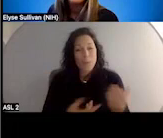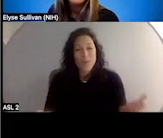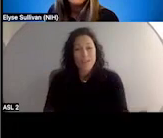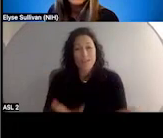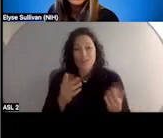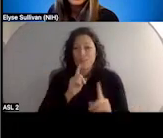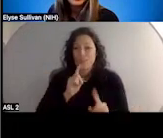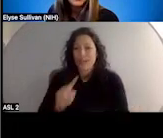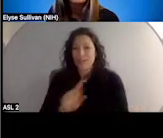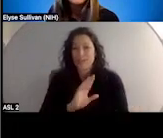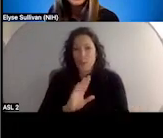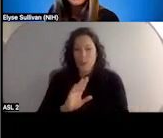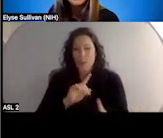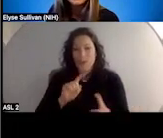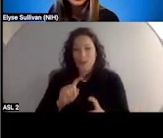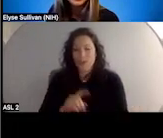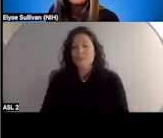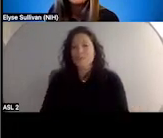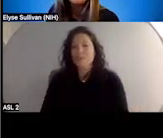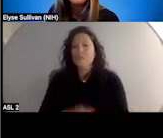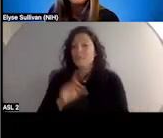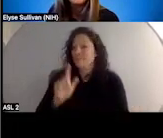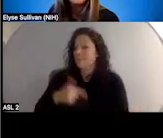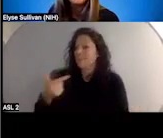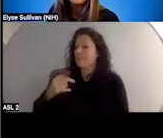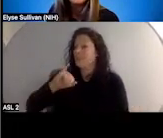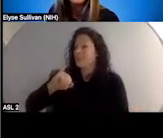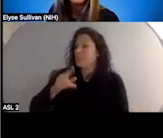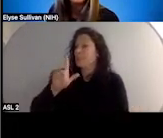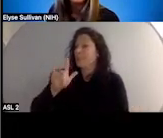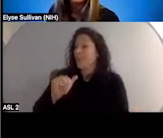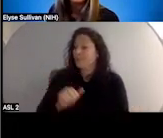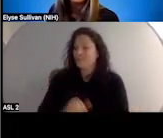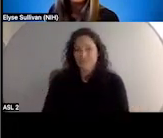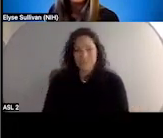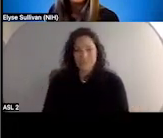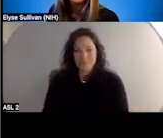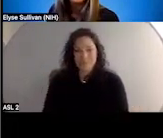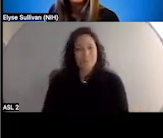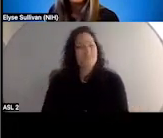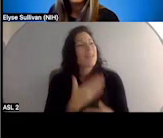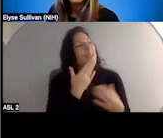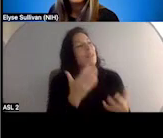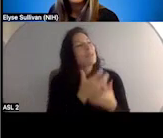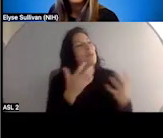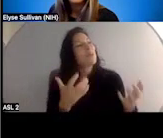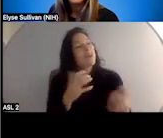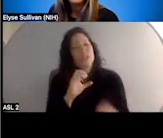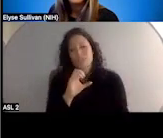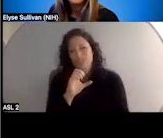And with that, Julia, I'm going to turn this over to you. Julia Slutsman: Thank you so much, Elyse, and welcome to everyone,